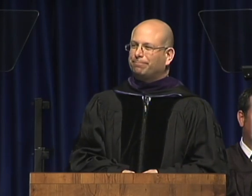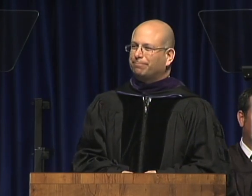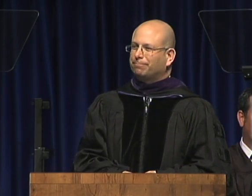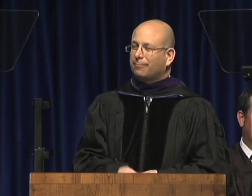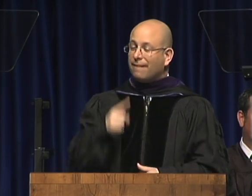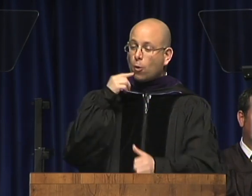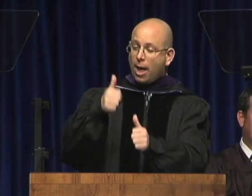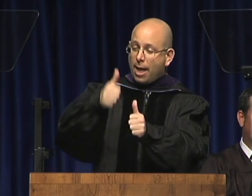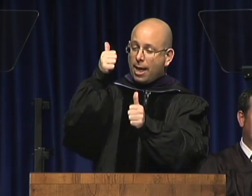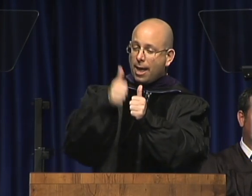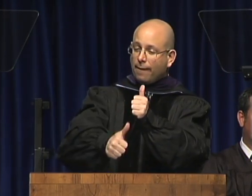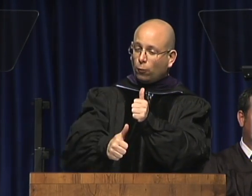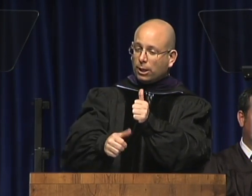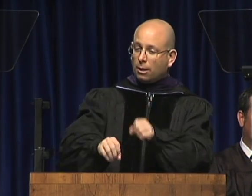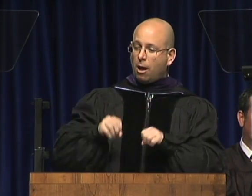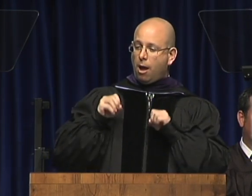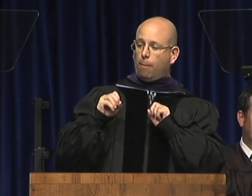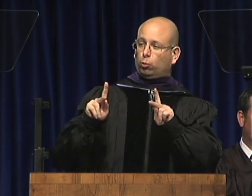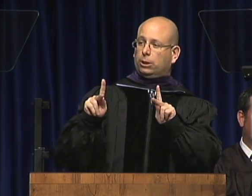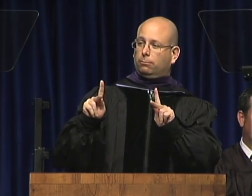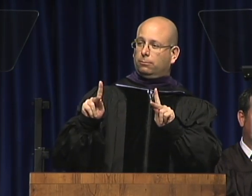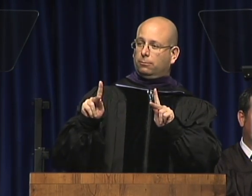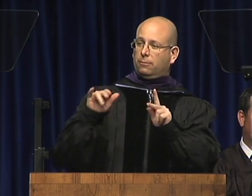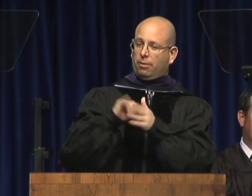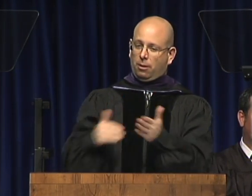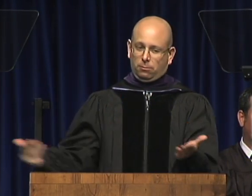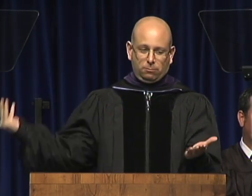And let's take it up a notch higher.